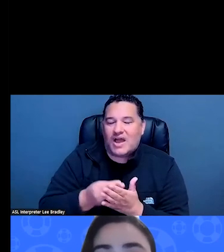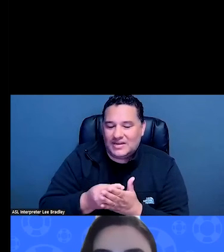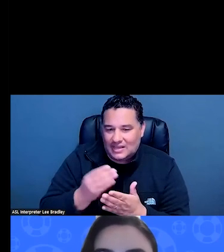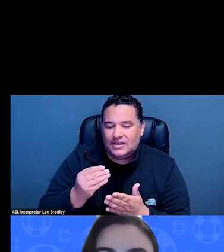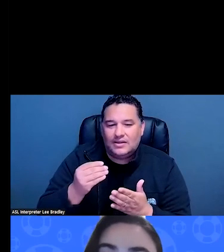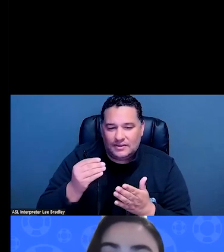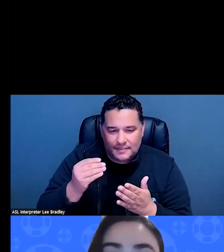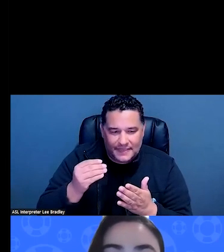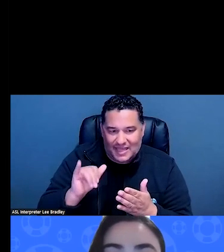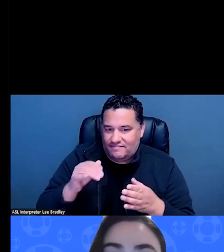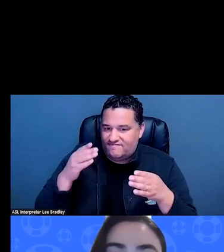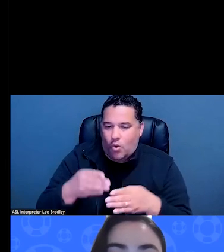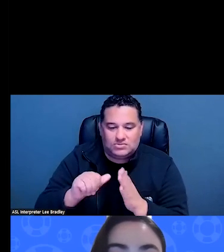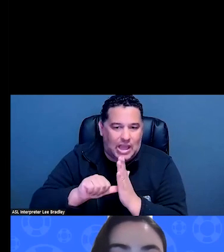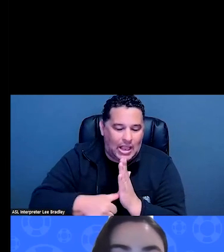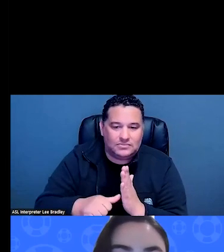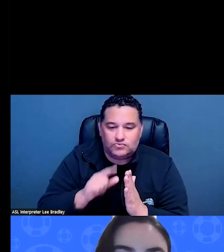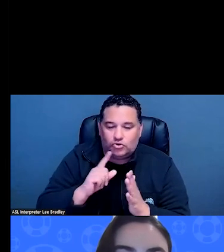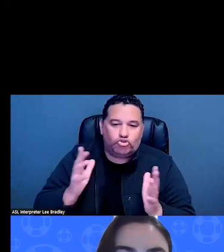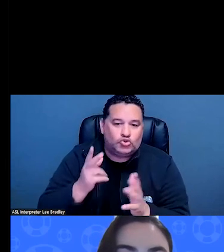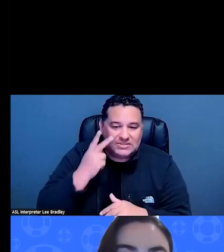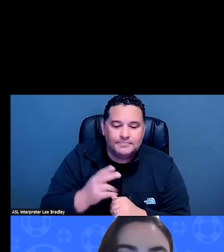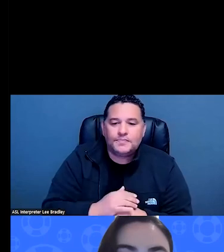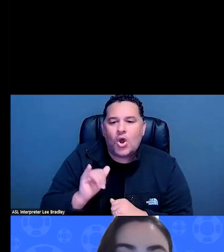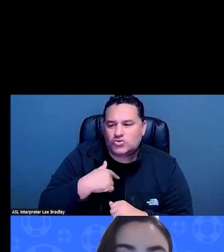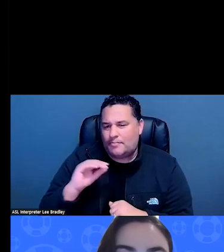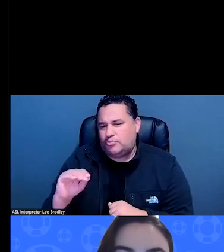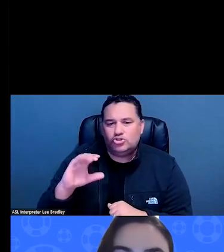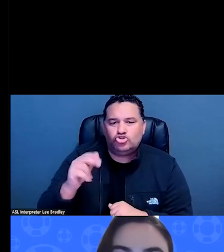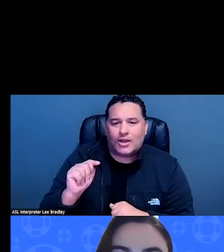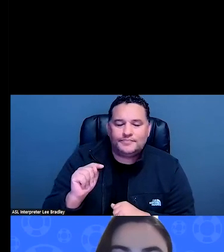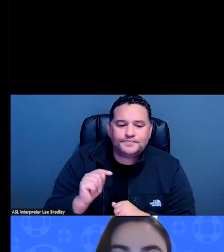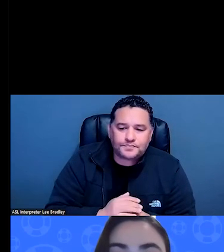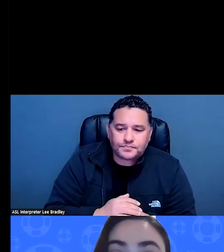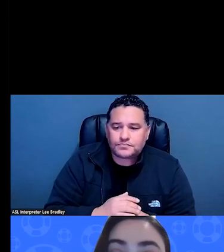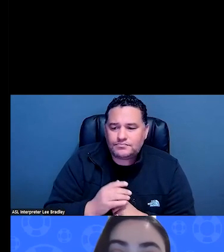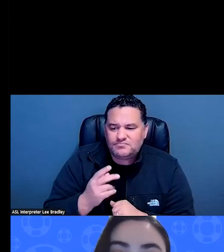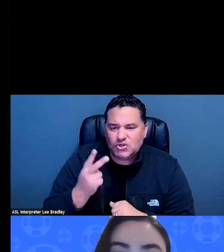. DID MENTION # 88, NEED FOR FUNDING . FOCUS WITH HIGHLIGHTED, SO THAT WAS ENCOURAGING TO